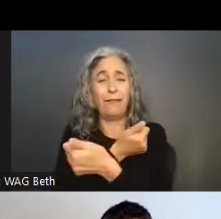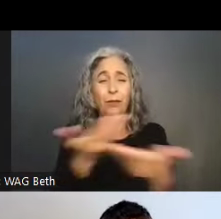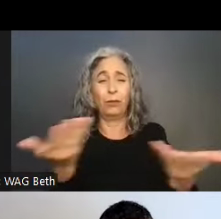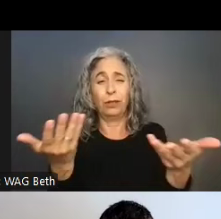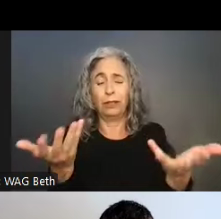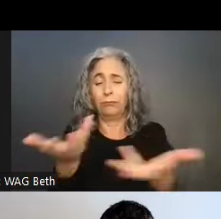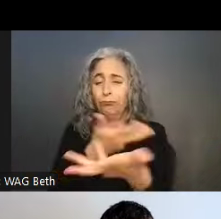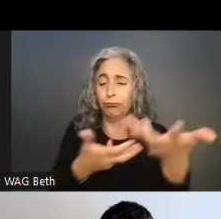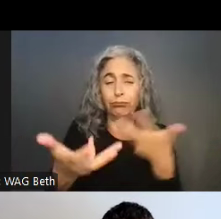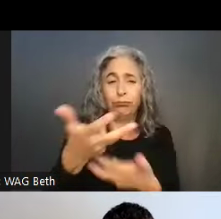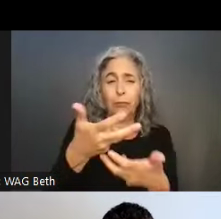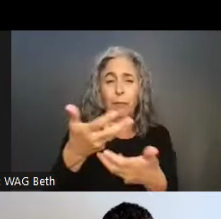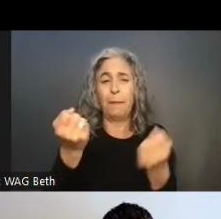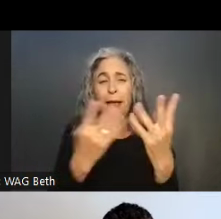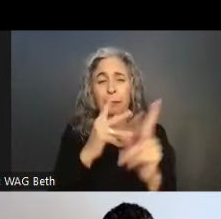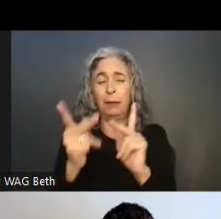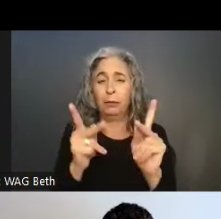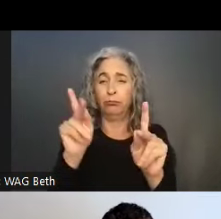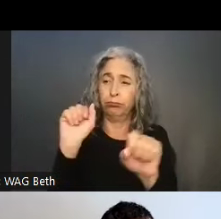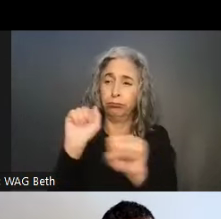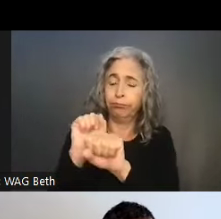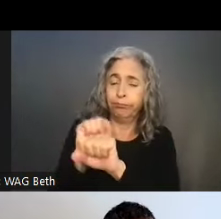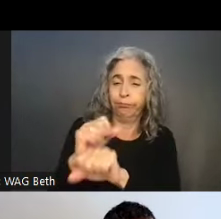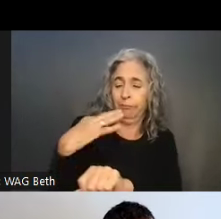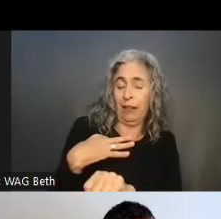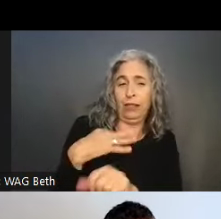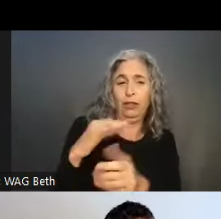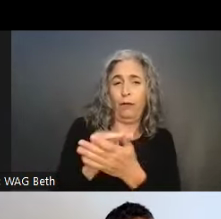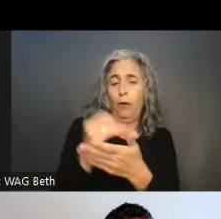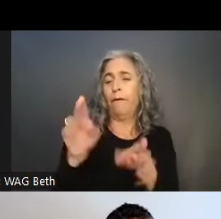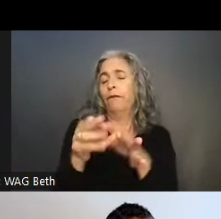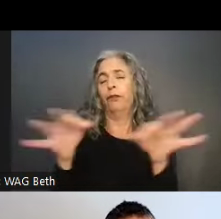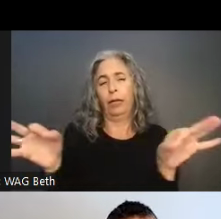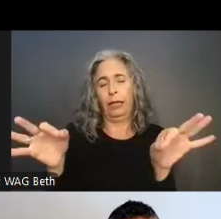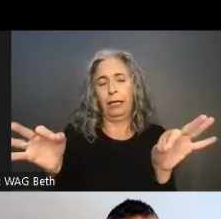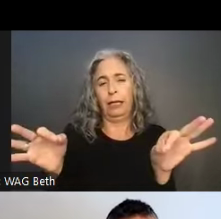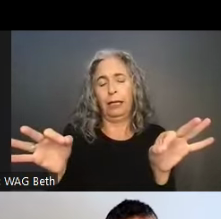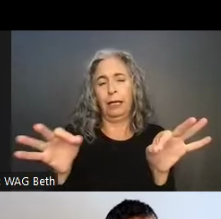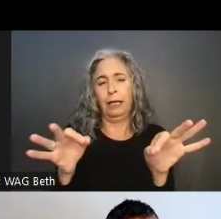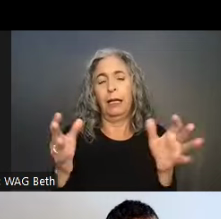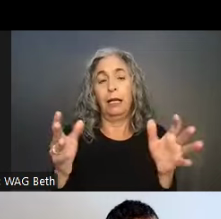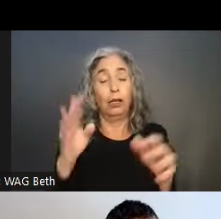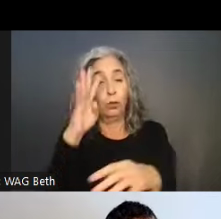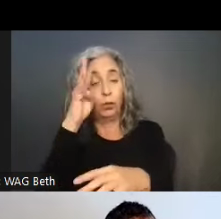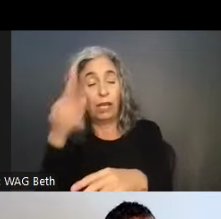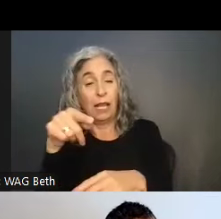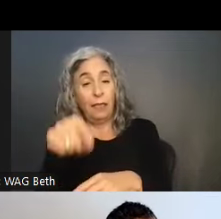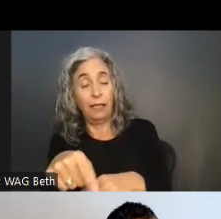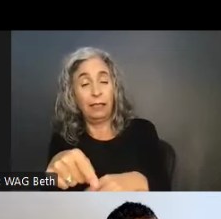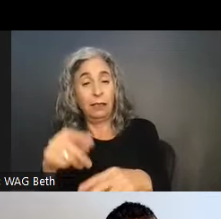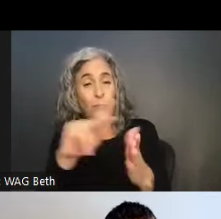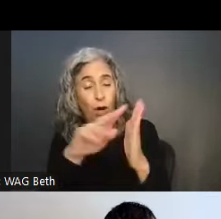volunteers. The original impulse or spirit behind the creation of these projects is to meet people's